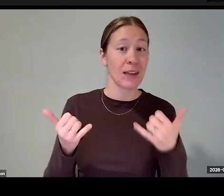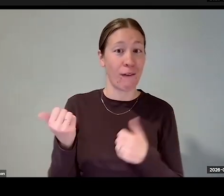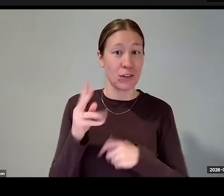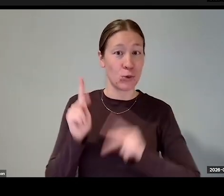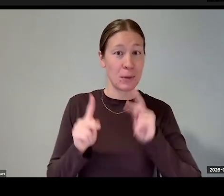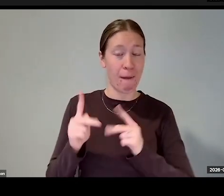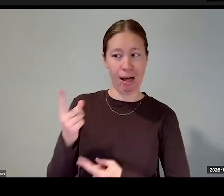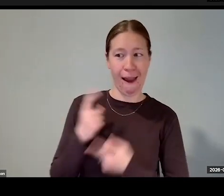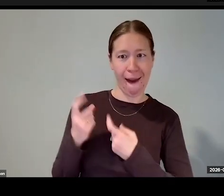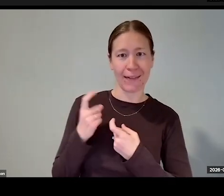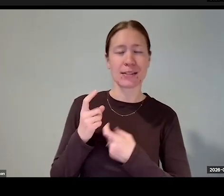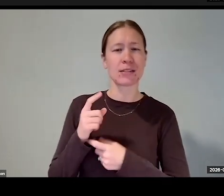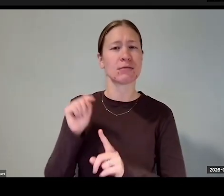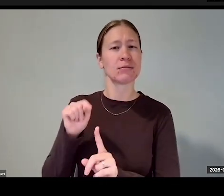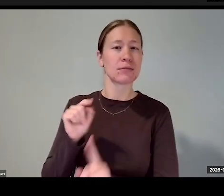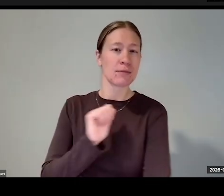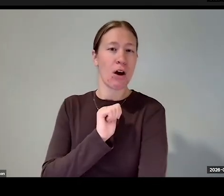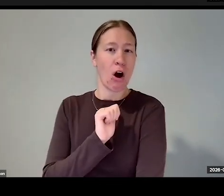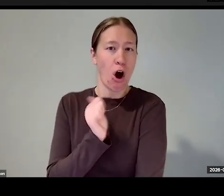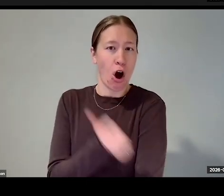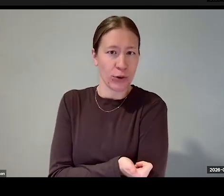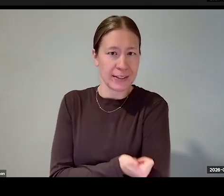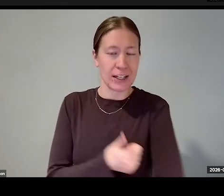about the authorizations required for Grackle.